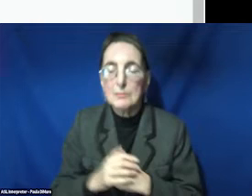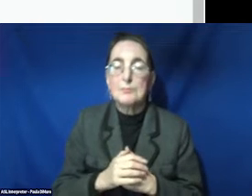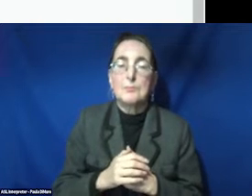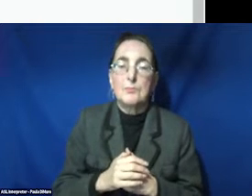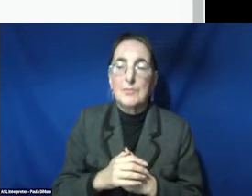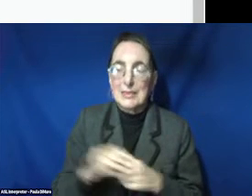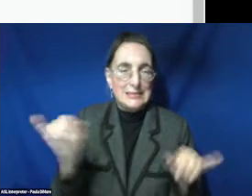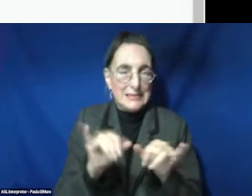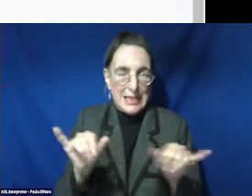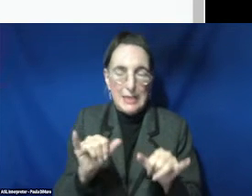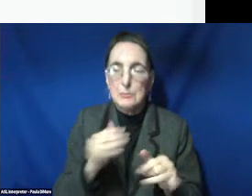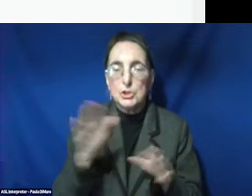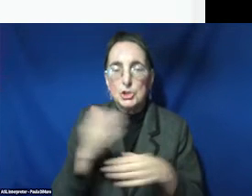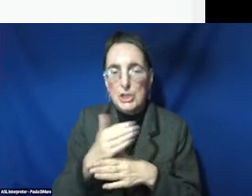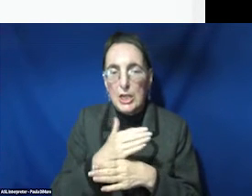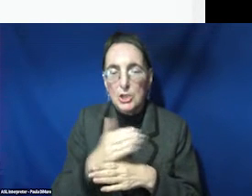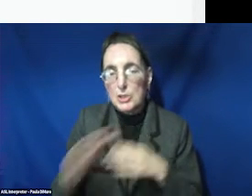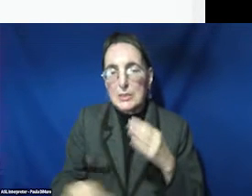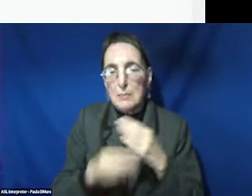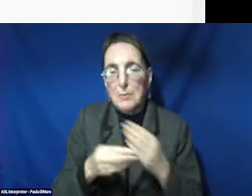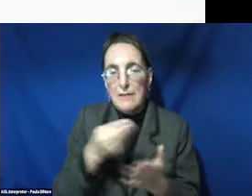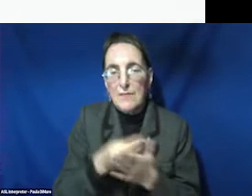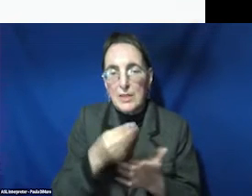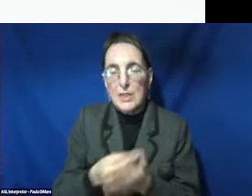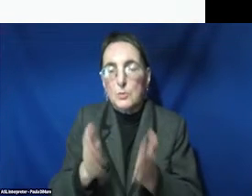Share your Supplemental Funding Request. So your AOR office knows about it.